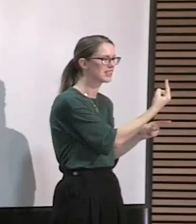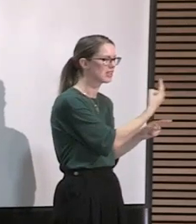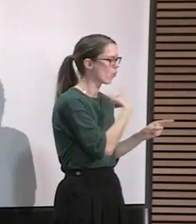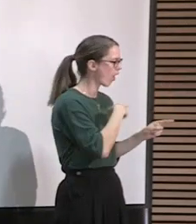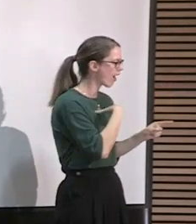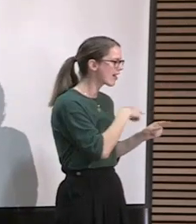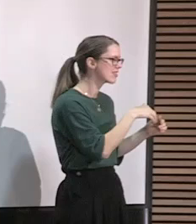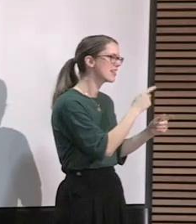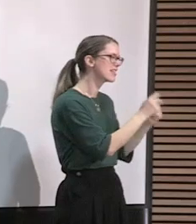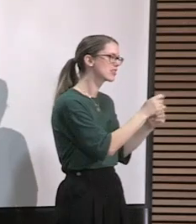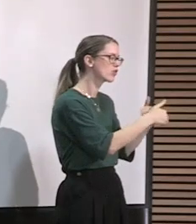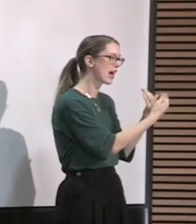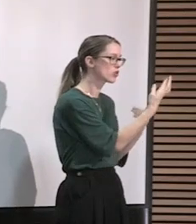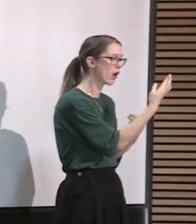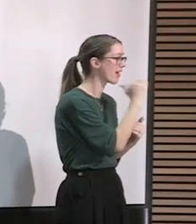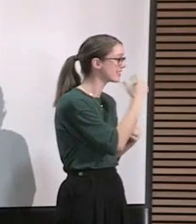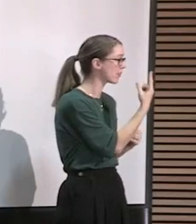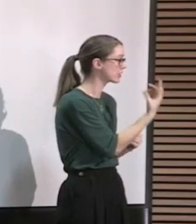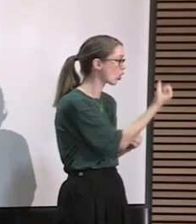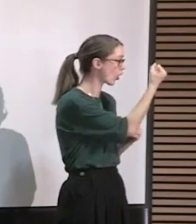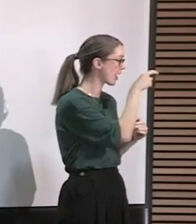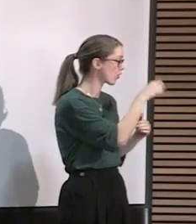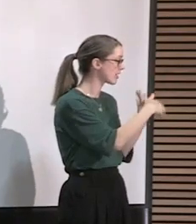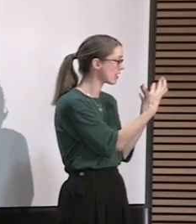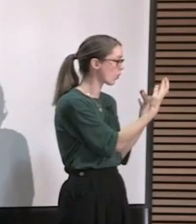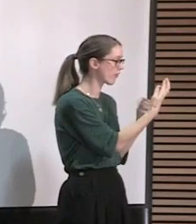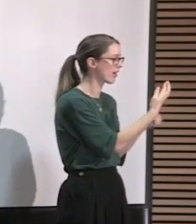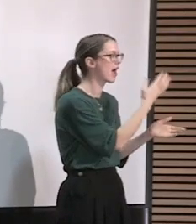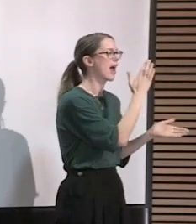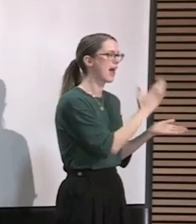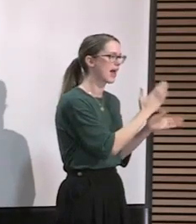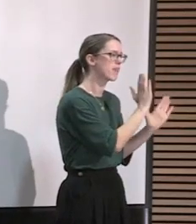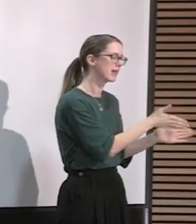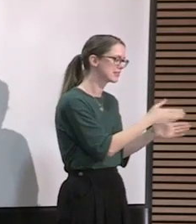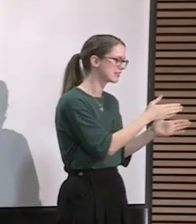people aren't leaving MIQ with